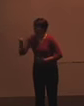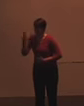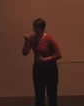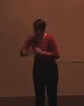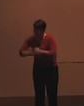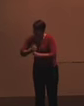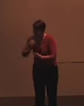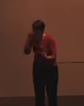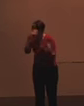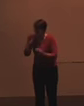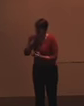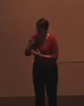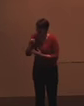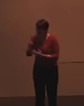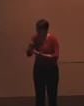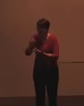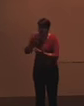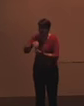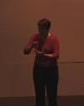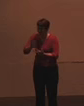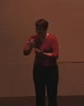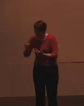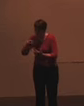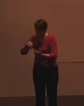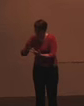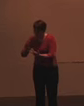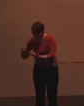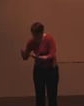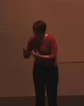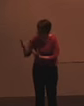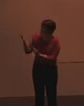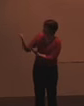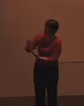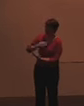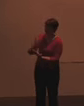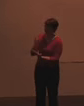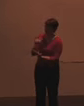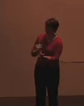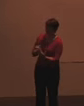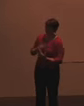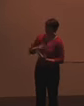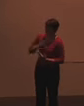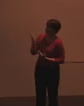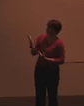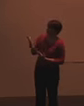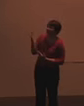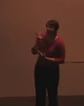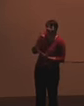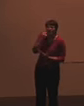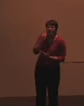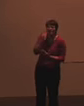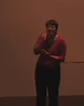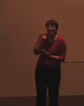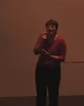These drawings made by me, just after my graduation from University.